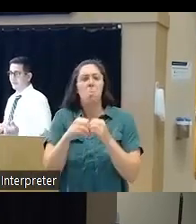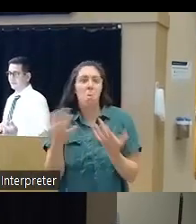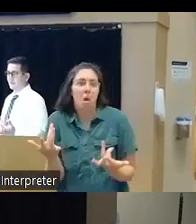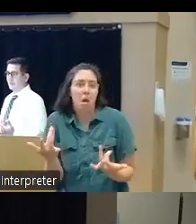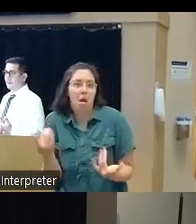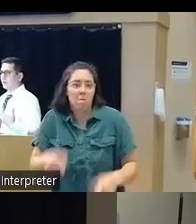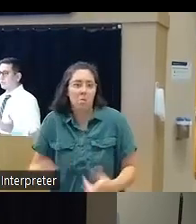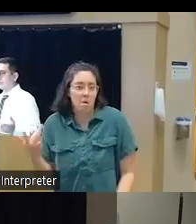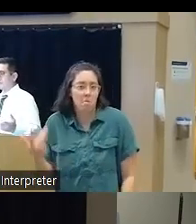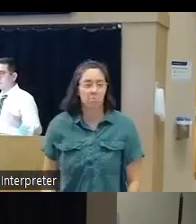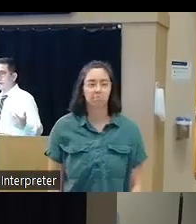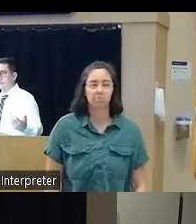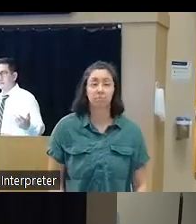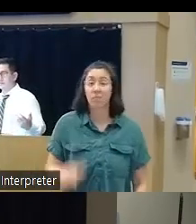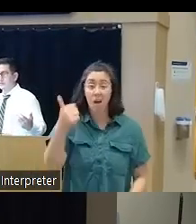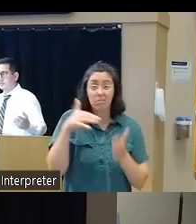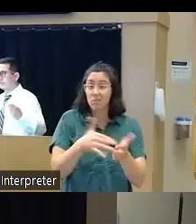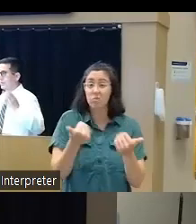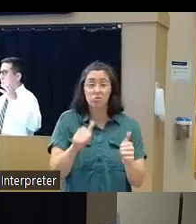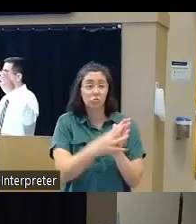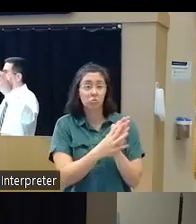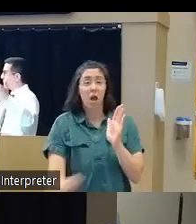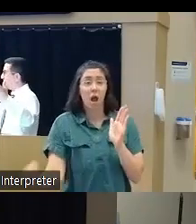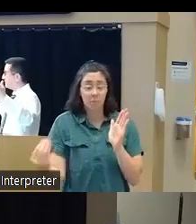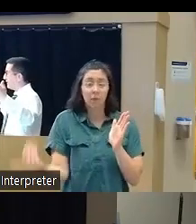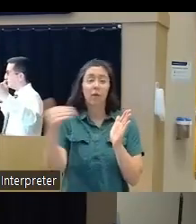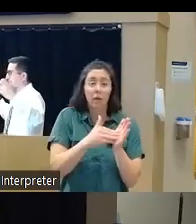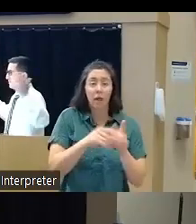the case other Studies have tried to do something similar they use a different Montage they found